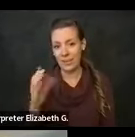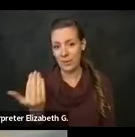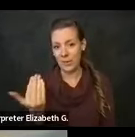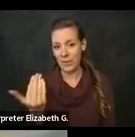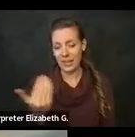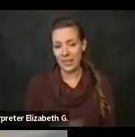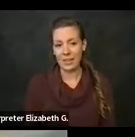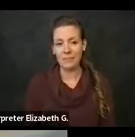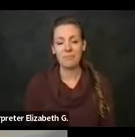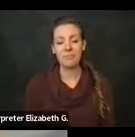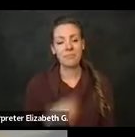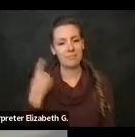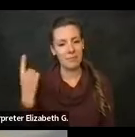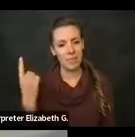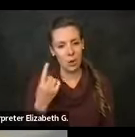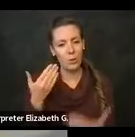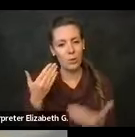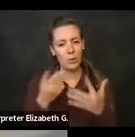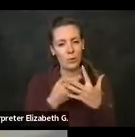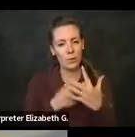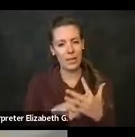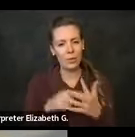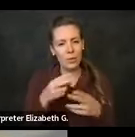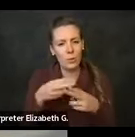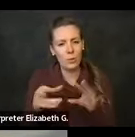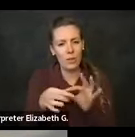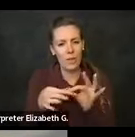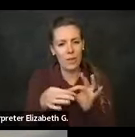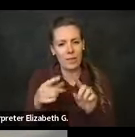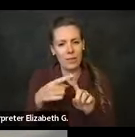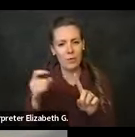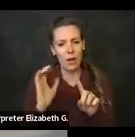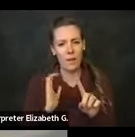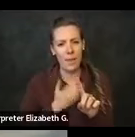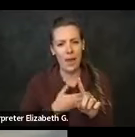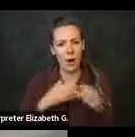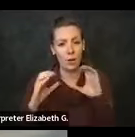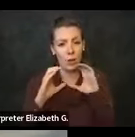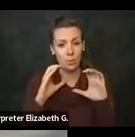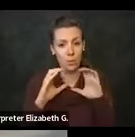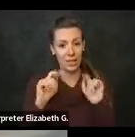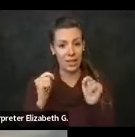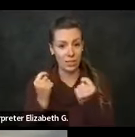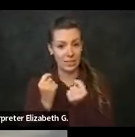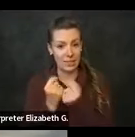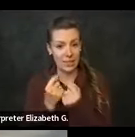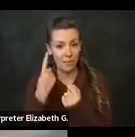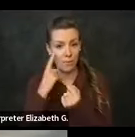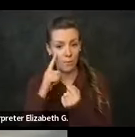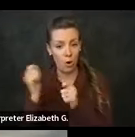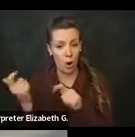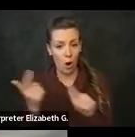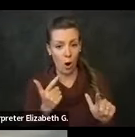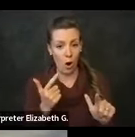As always, let's begin with a brief message from Gilbert Martinez from our communications team for our Spanish speaking viewers.